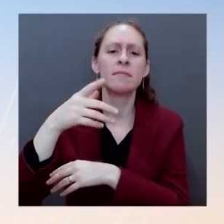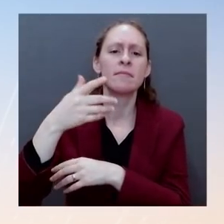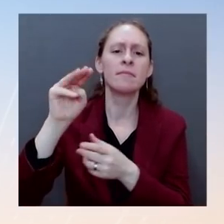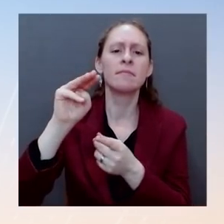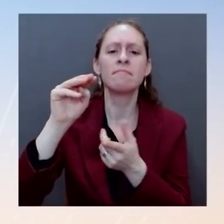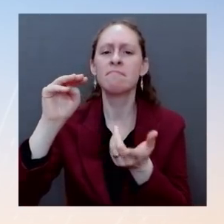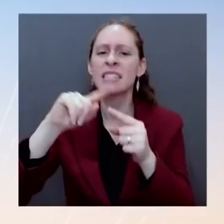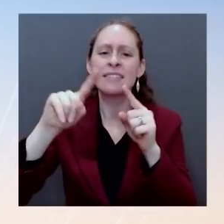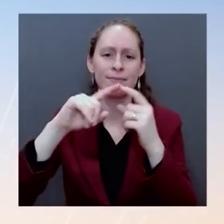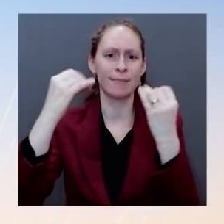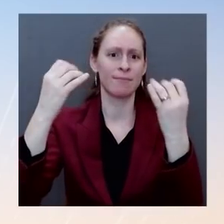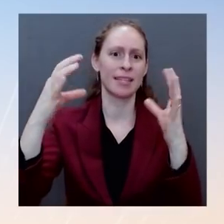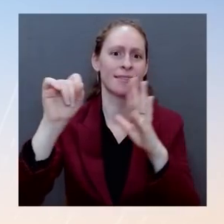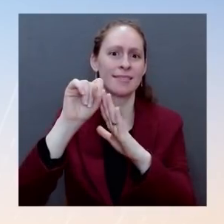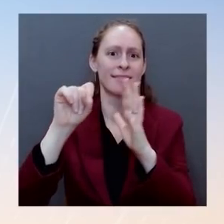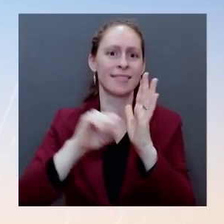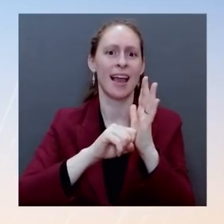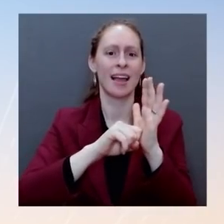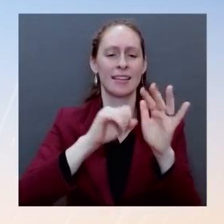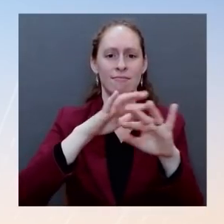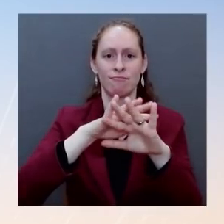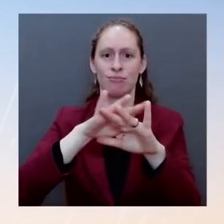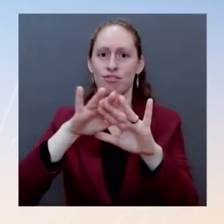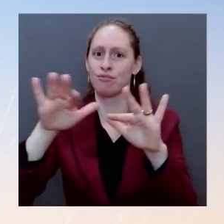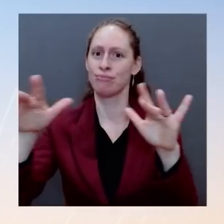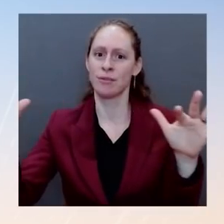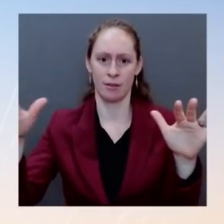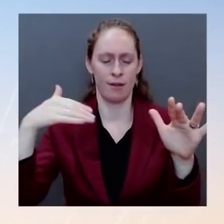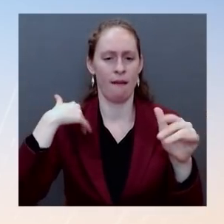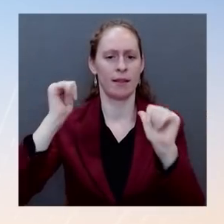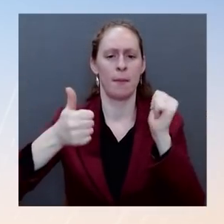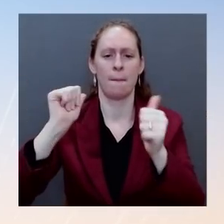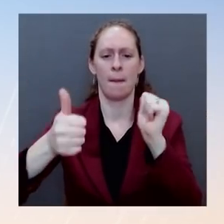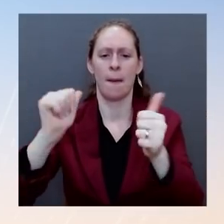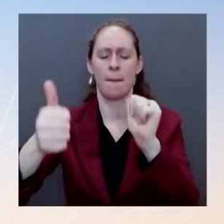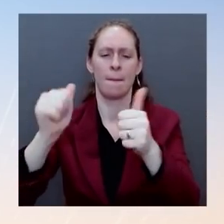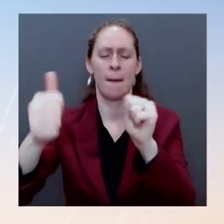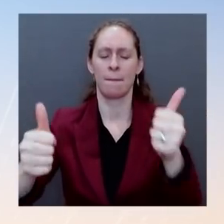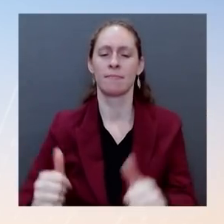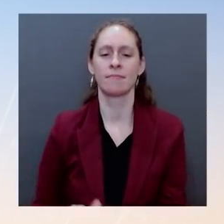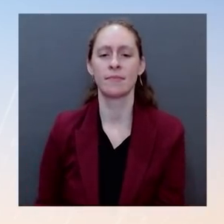And we're building on that. And this is all in addition to the hundreds of FEMA and HHS clinical staff.